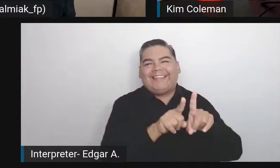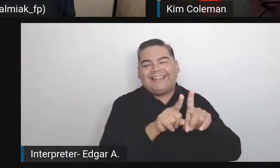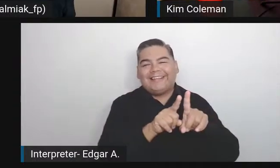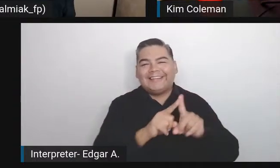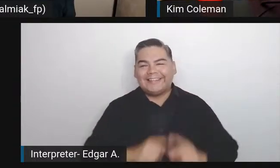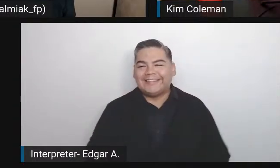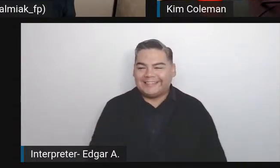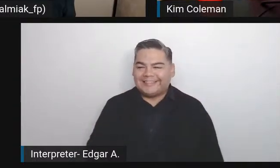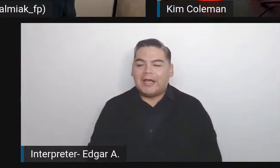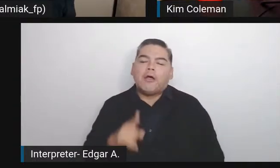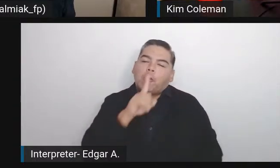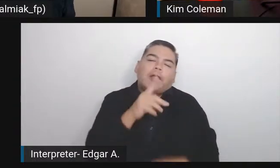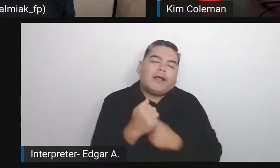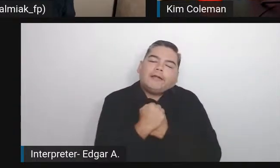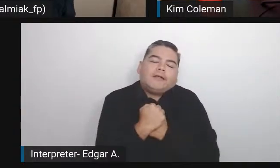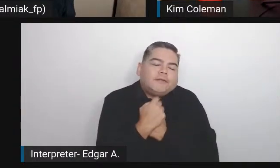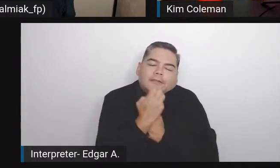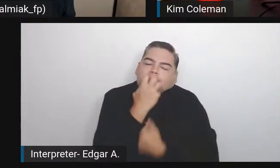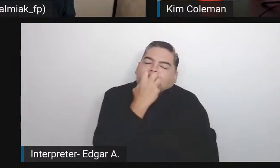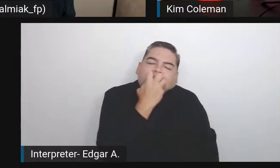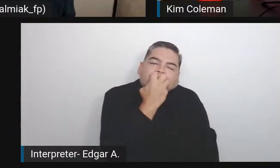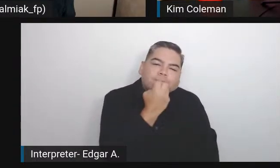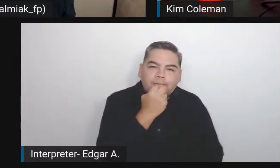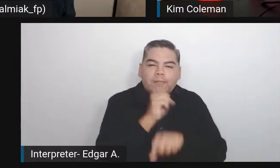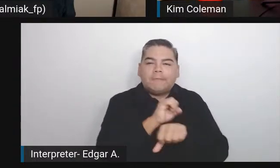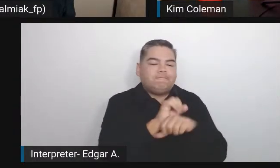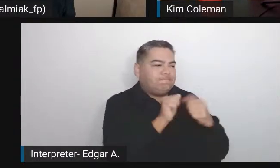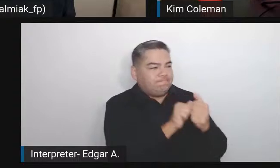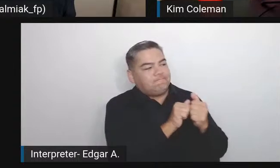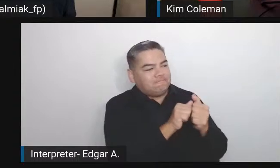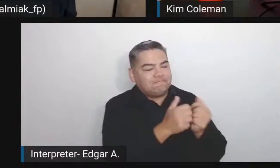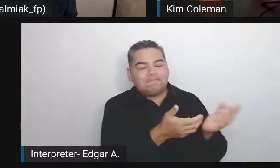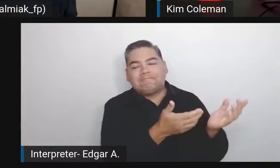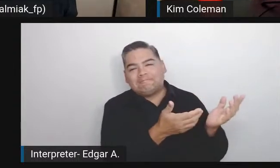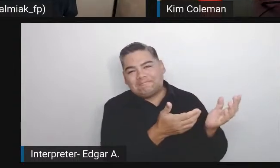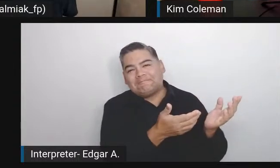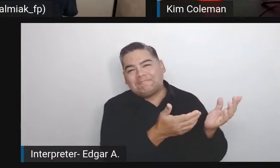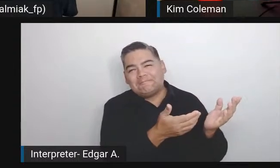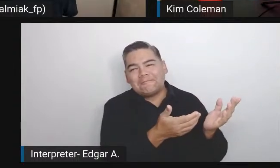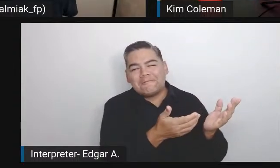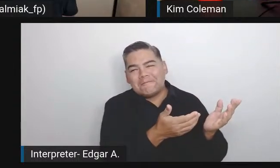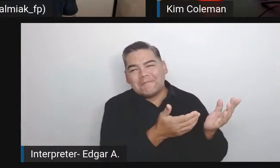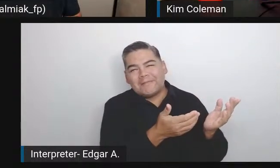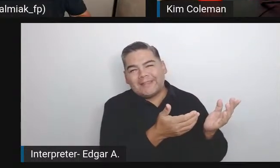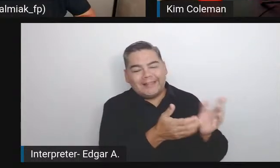But now this is a change in where working separately but who knows. Maybe at some point I really love working with her.